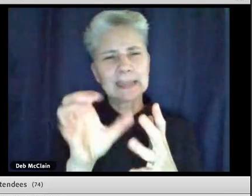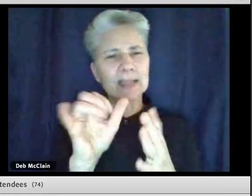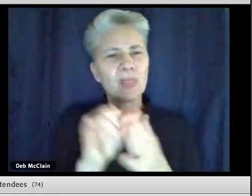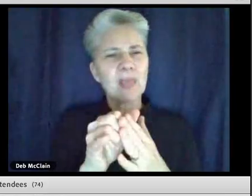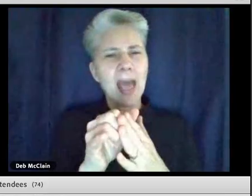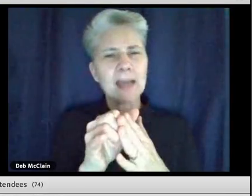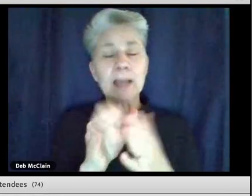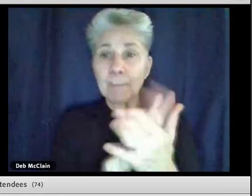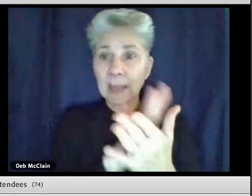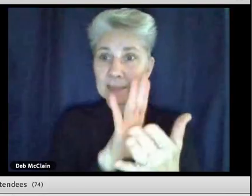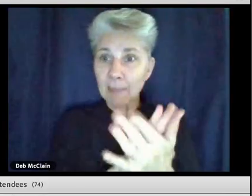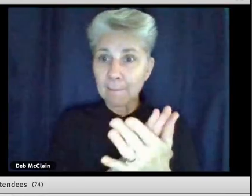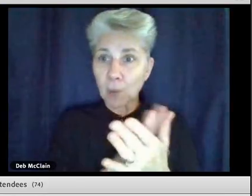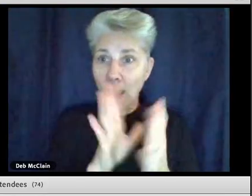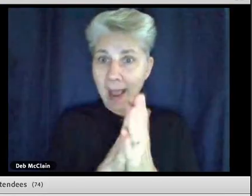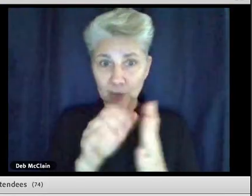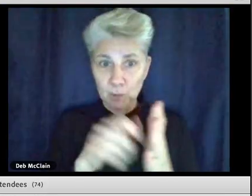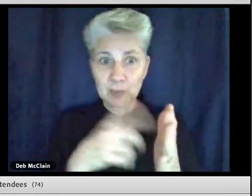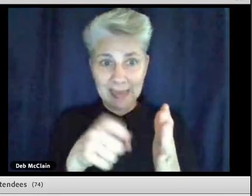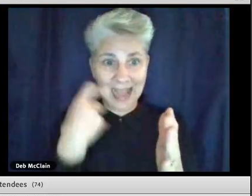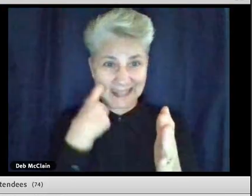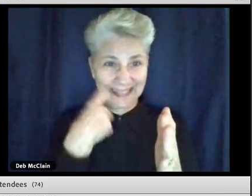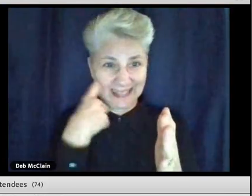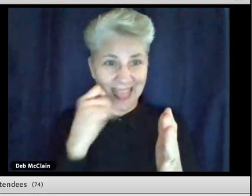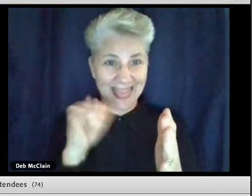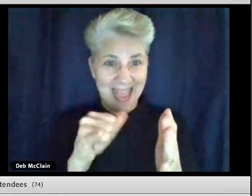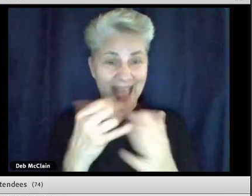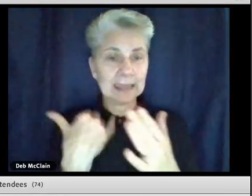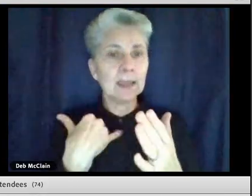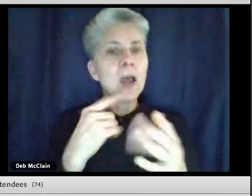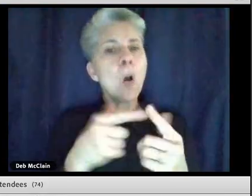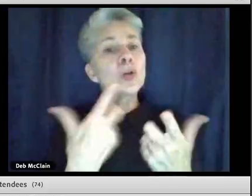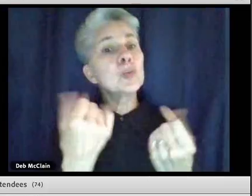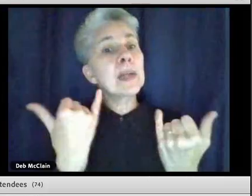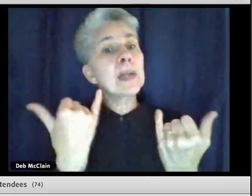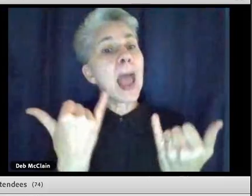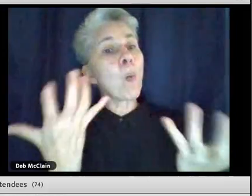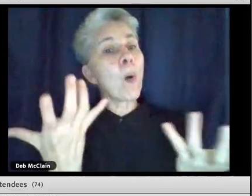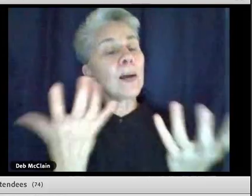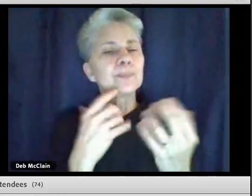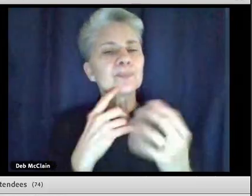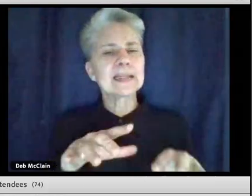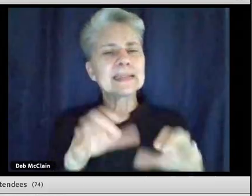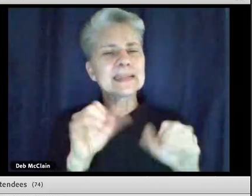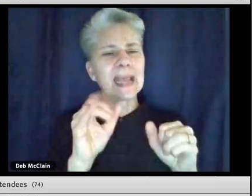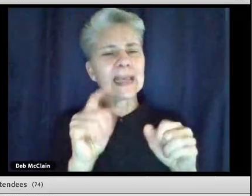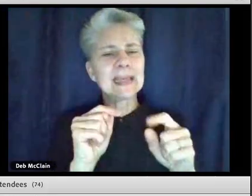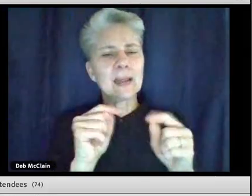I'm going to take literally just 30 seconds, and that scratch piece of paper I asked you to get out,